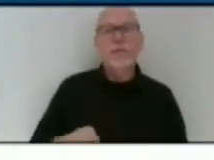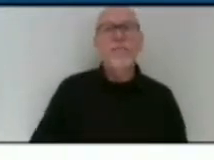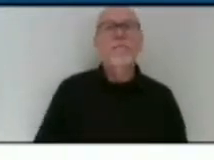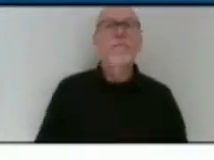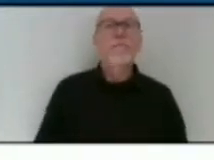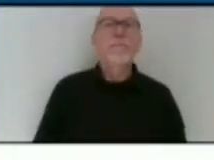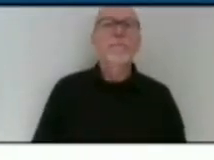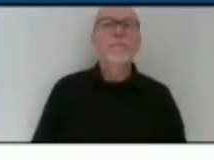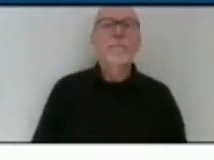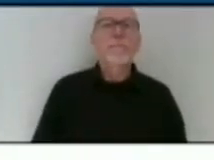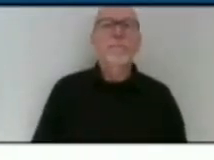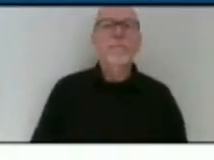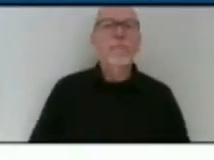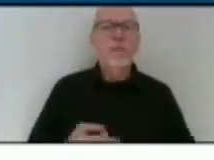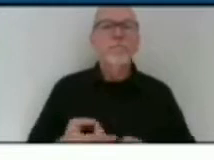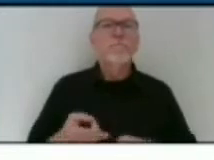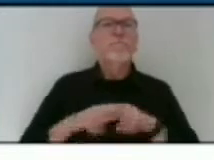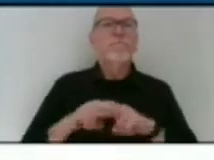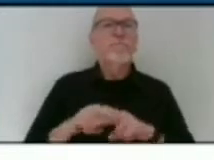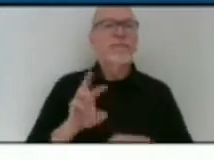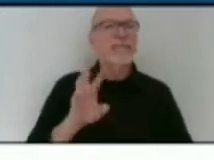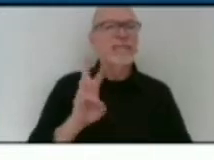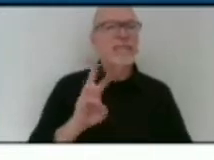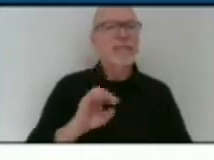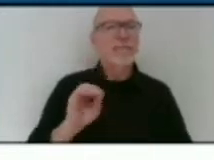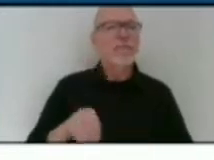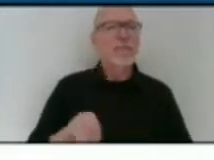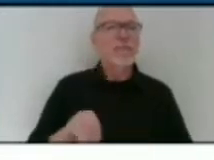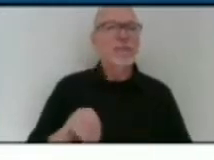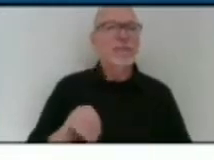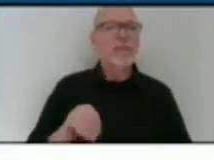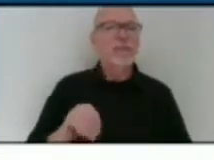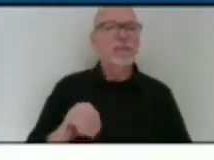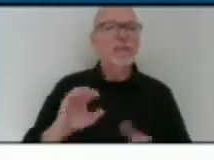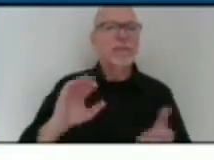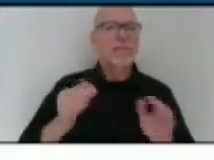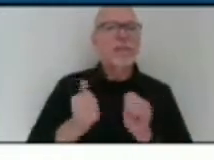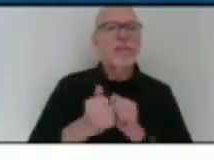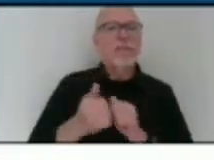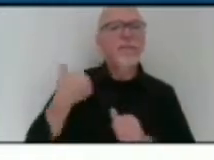up a full 6% from the day we announced. Stage five